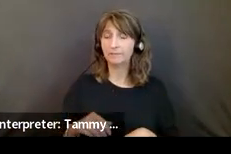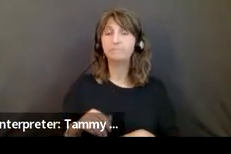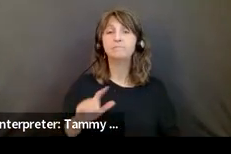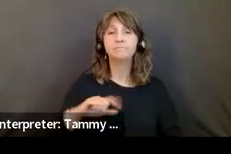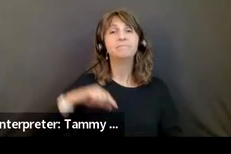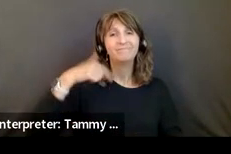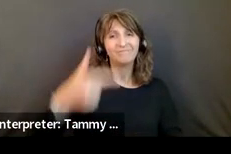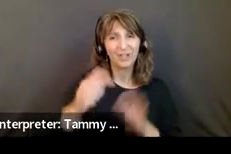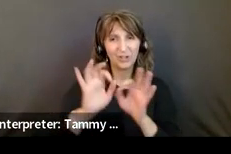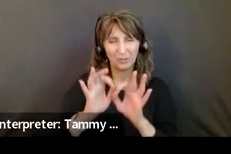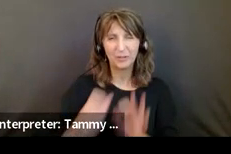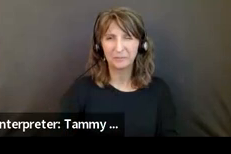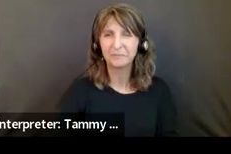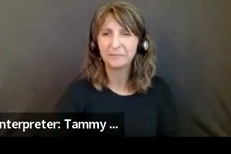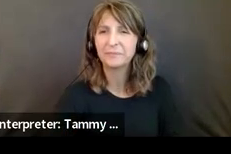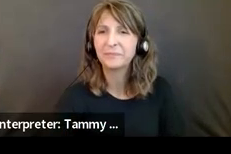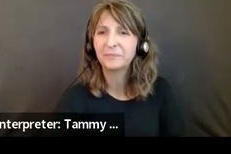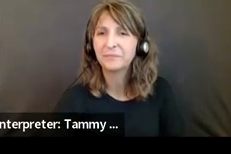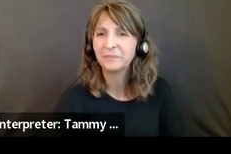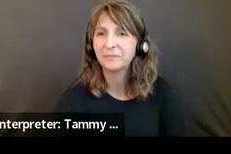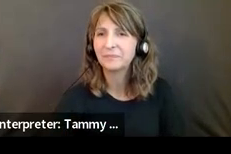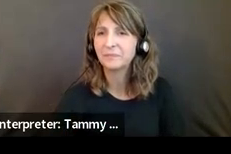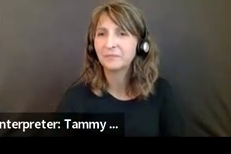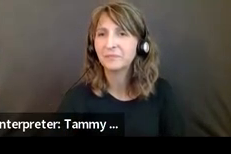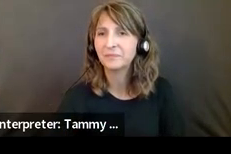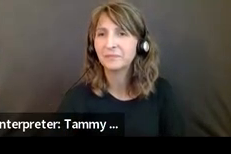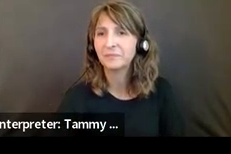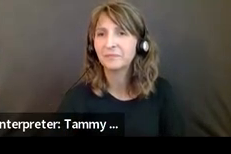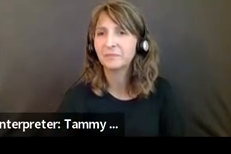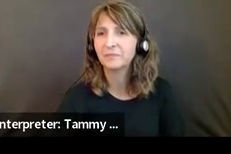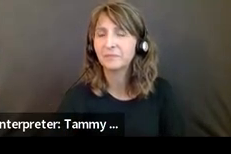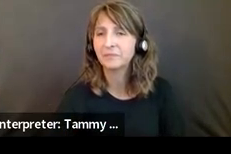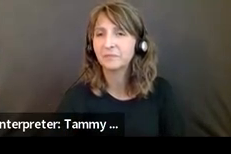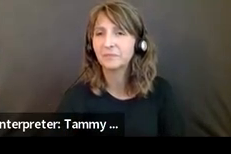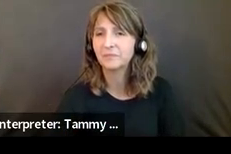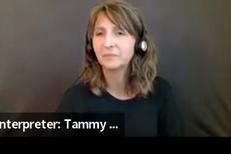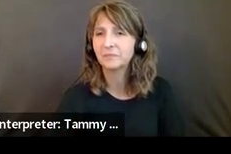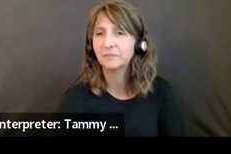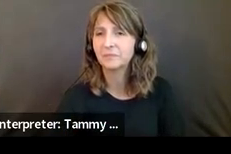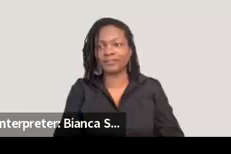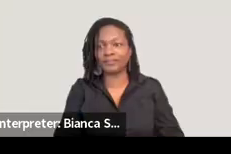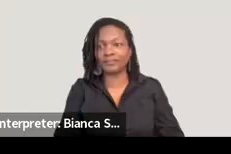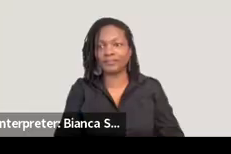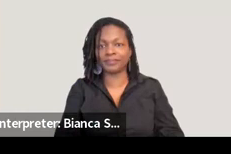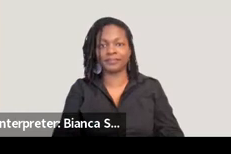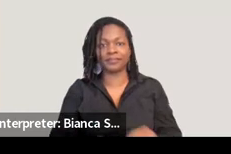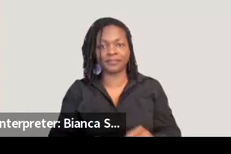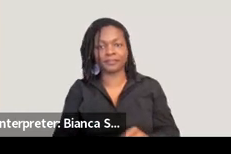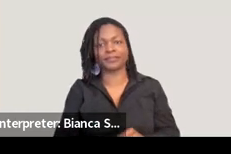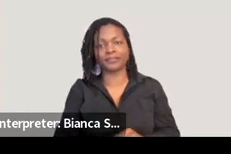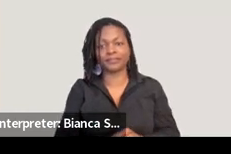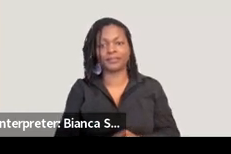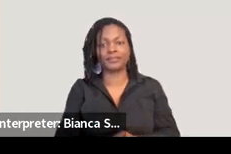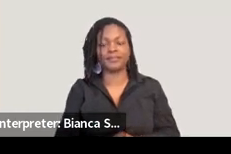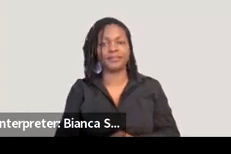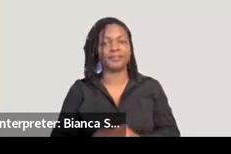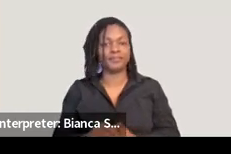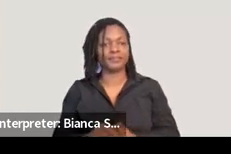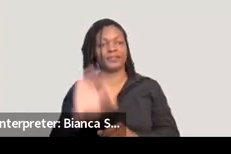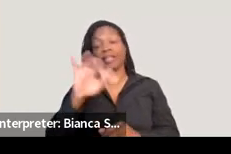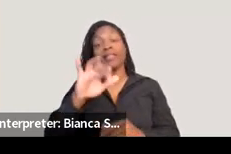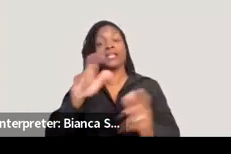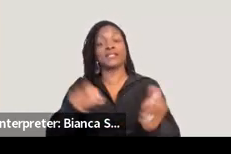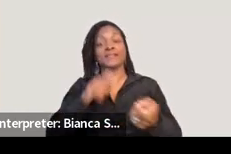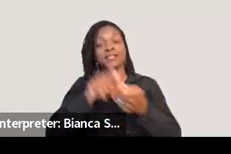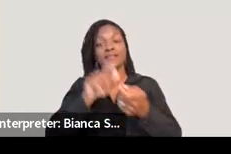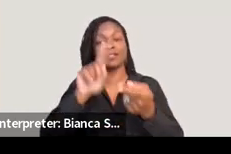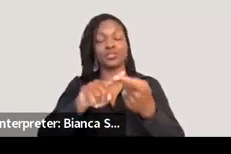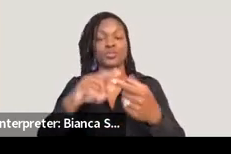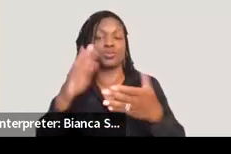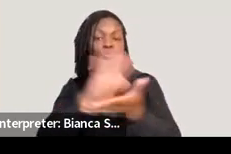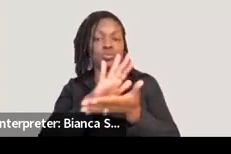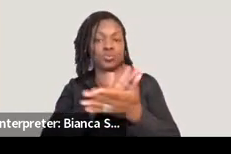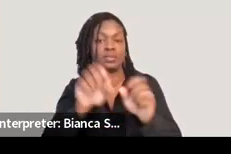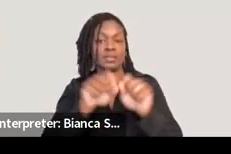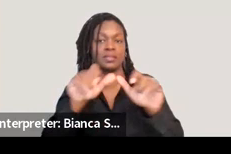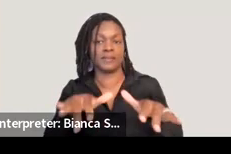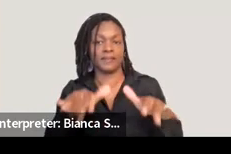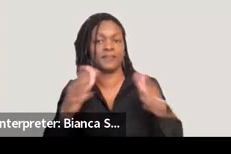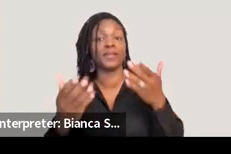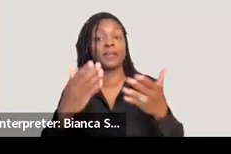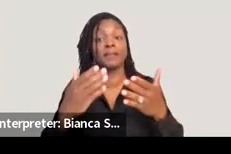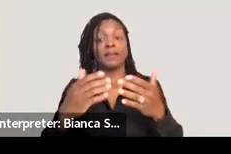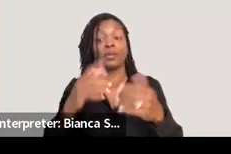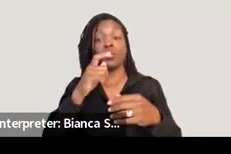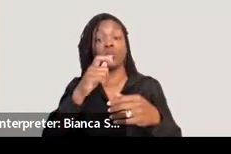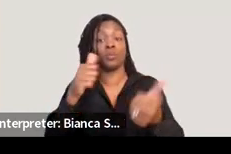Now this one is specific, to school system. So some students who fall under a category of emotional disability may have a 5 or 4 or an IEP.